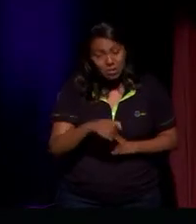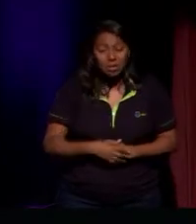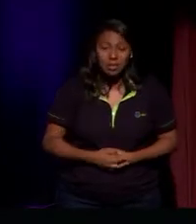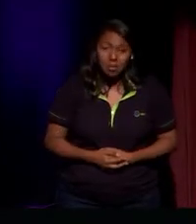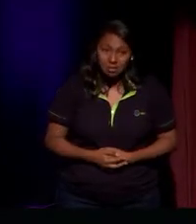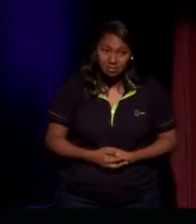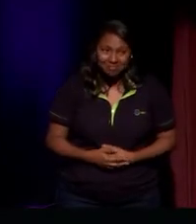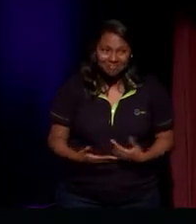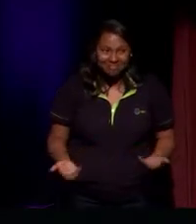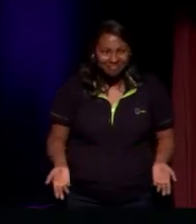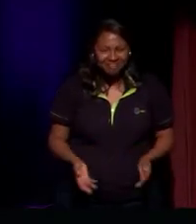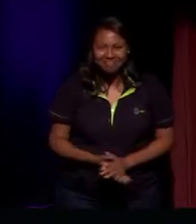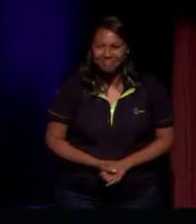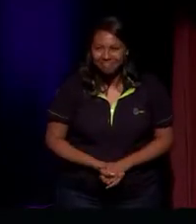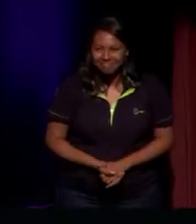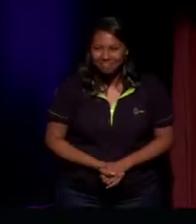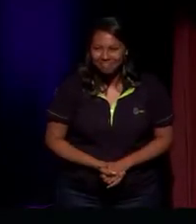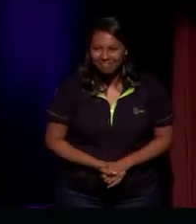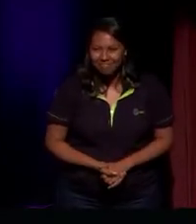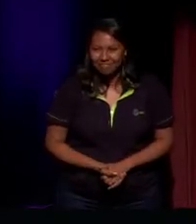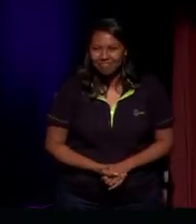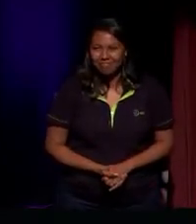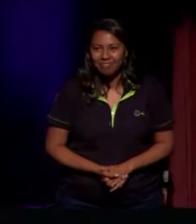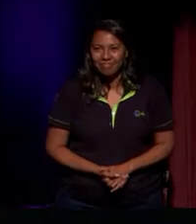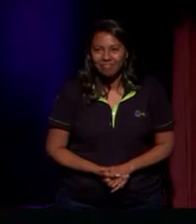So I start my speech from there